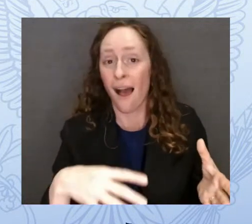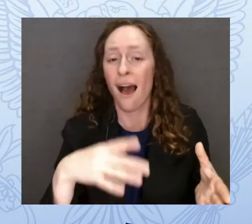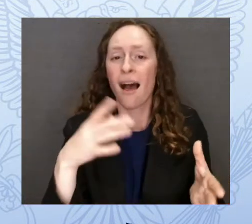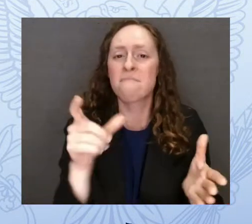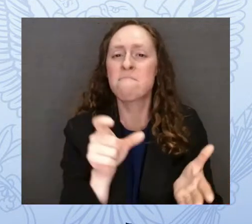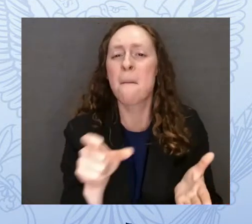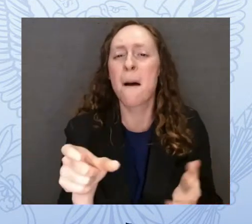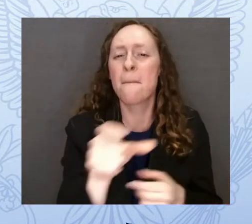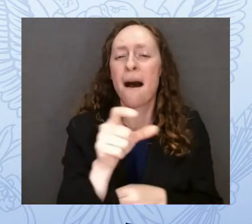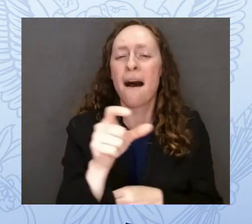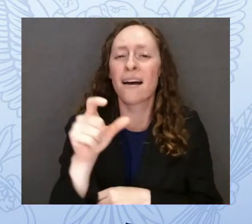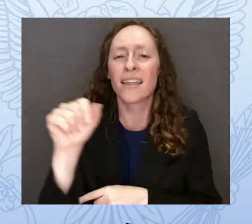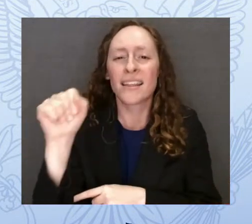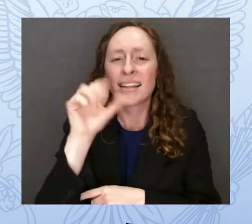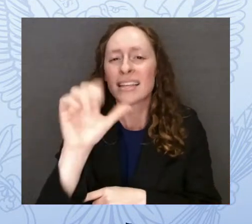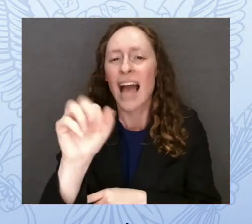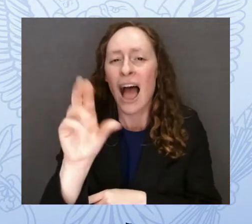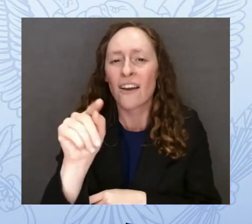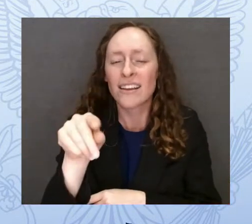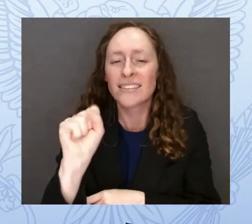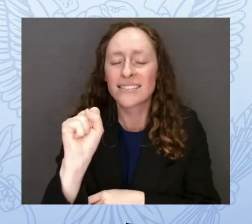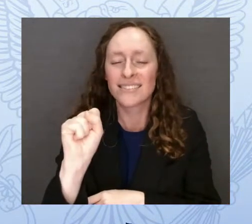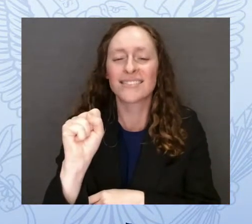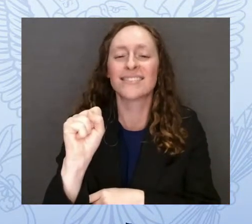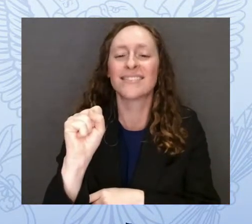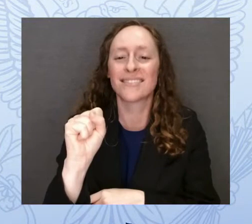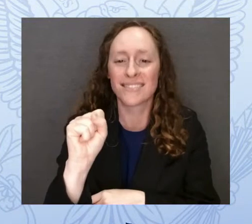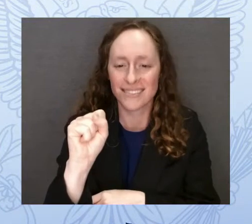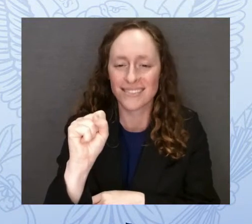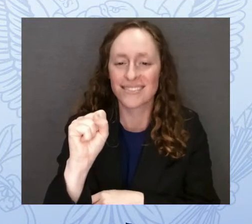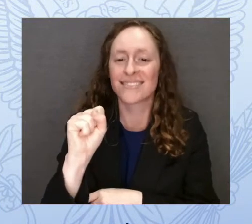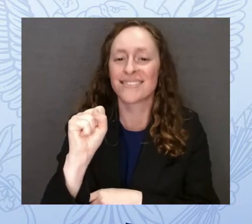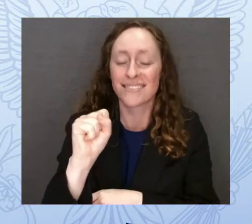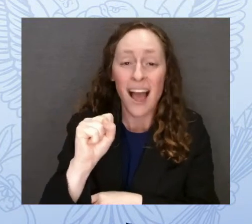And, of course, edible flowers. Yes, you can eat the flowers and herbs they're Good for you.